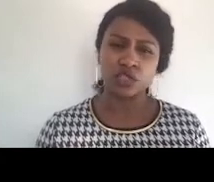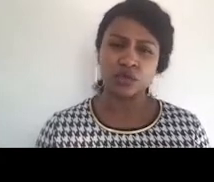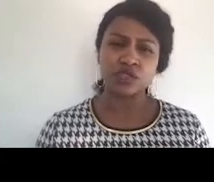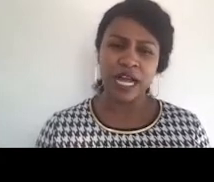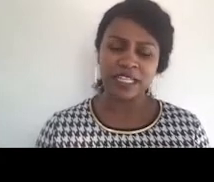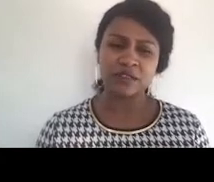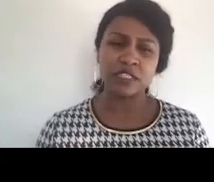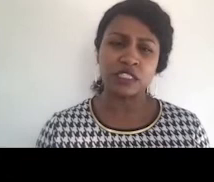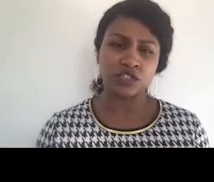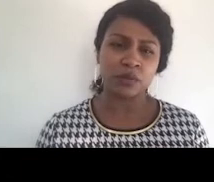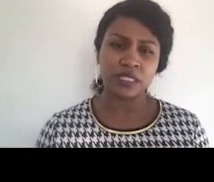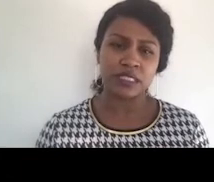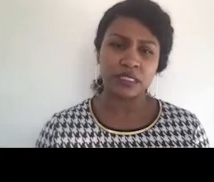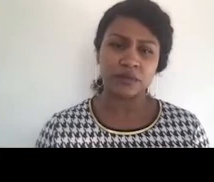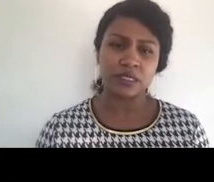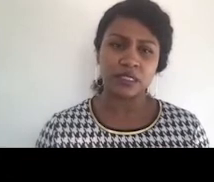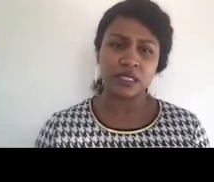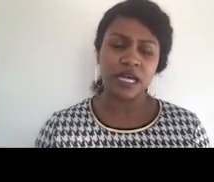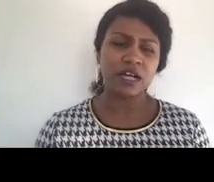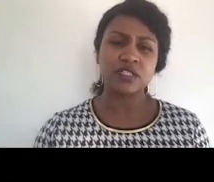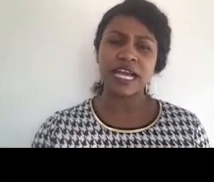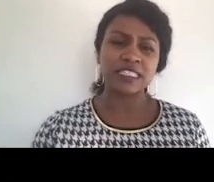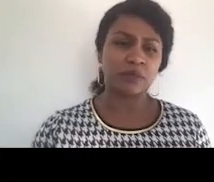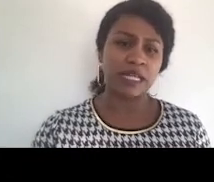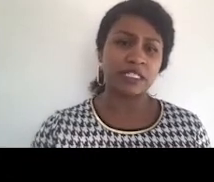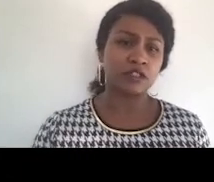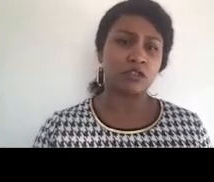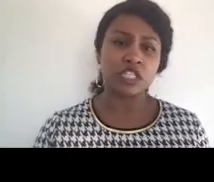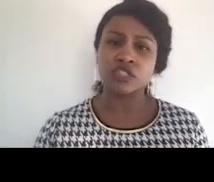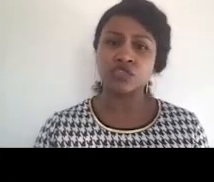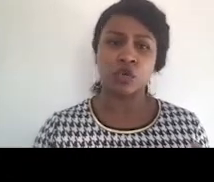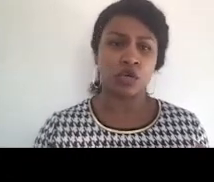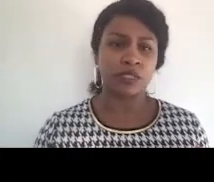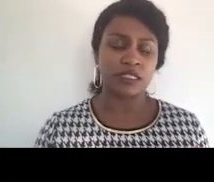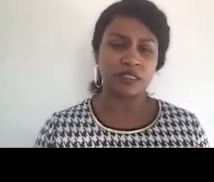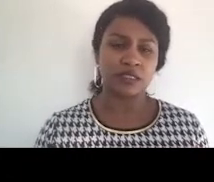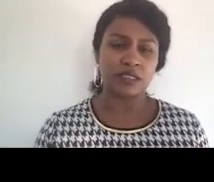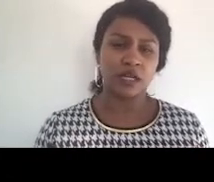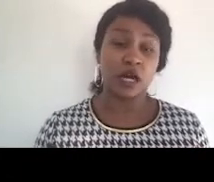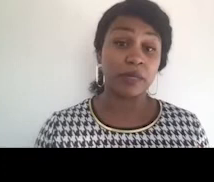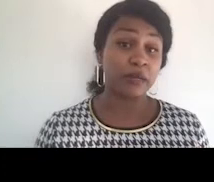doing to actively disrupt these systems. How does anti-Blackness look in your workplace? Are Black